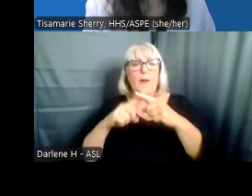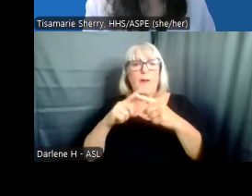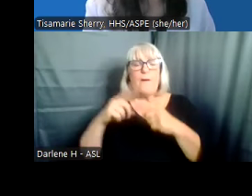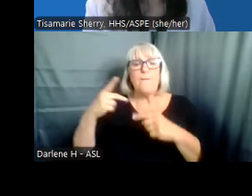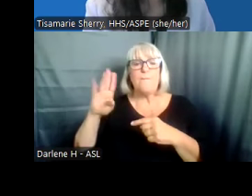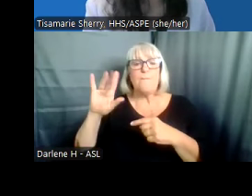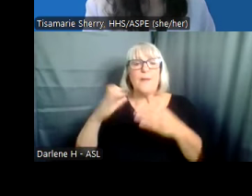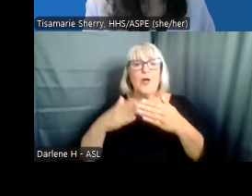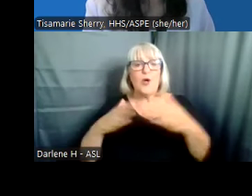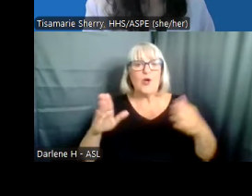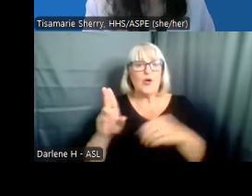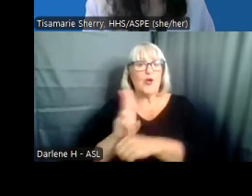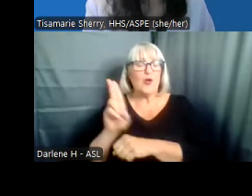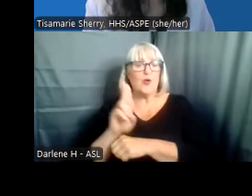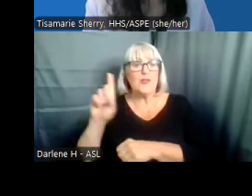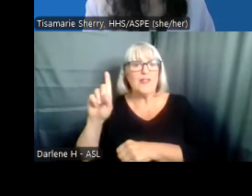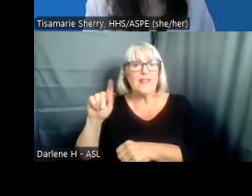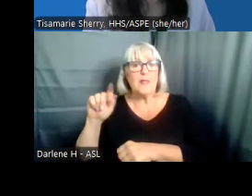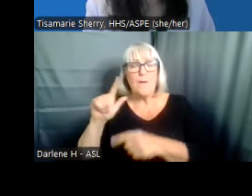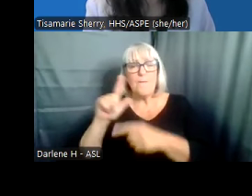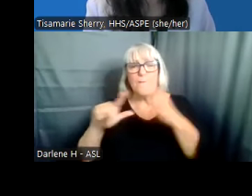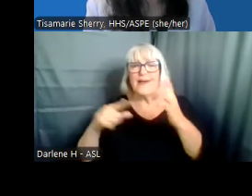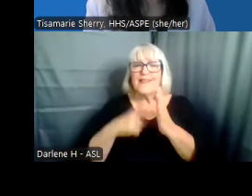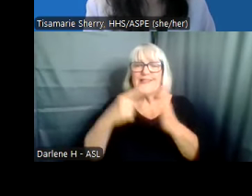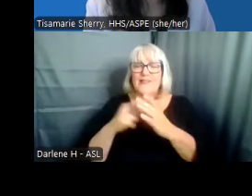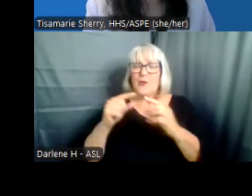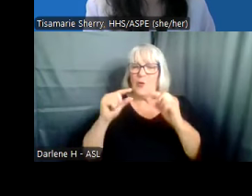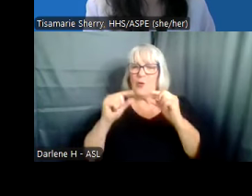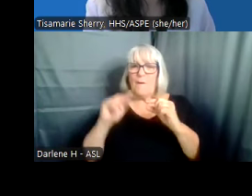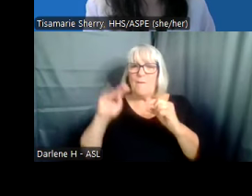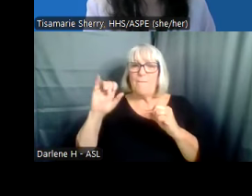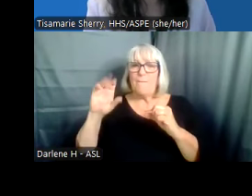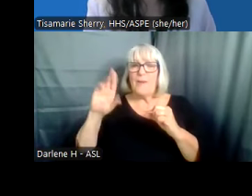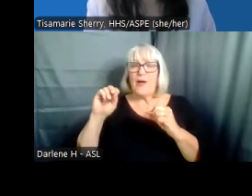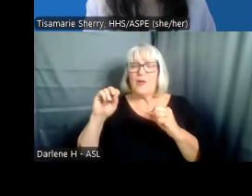But because micro data analysis, sometimes using statistical software, is often